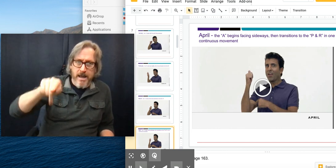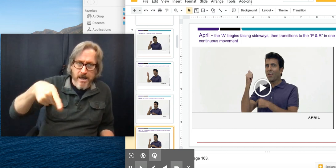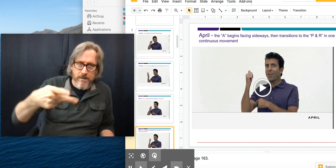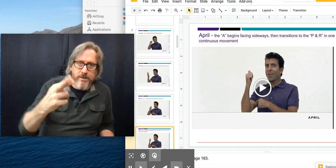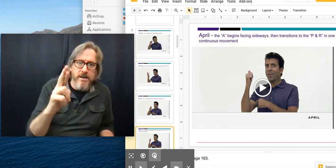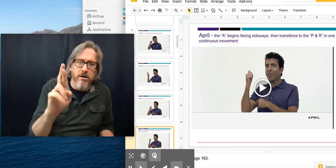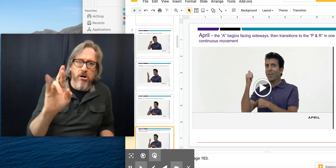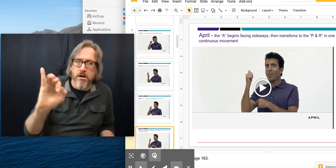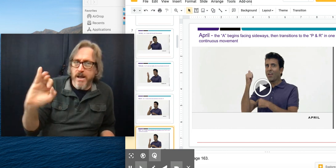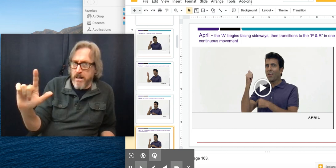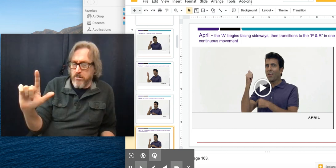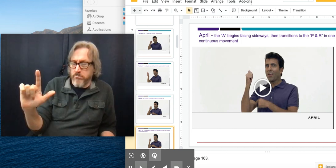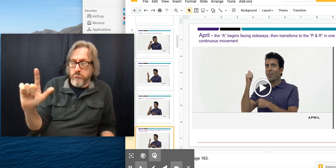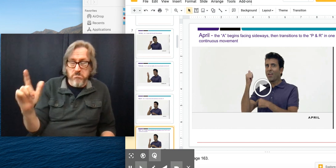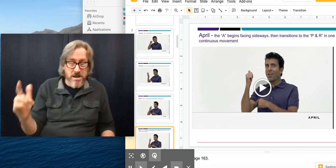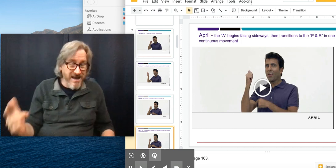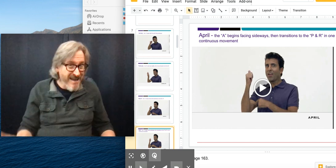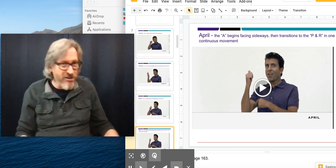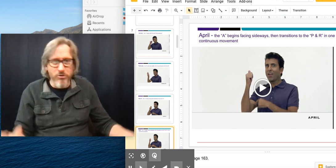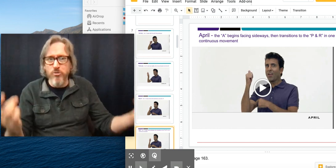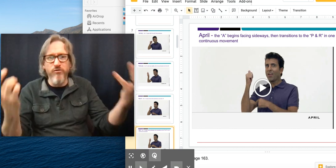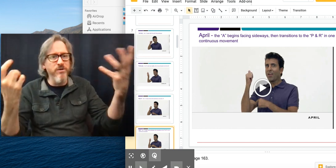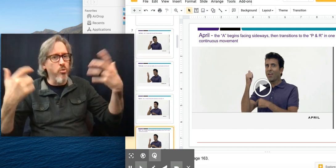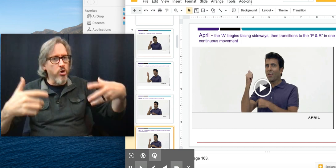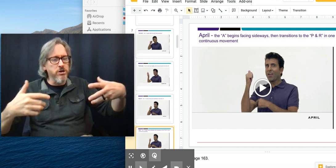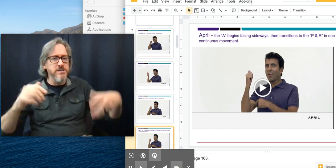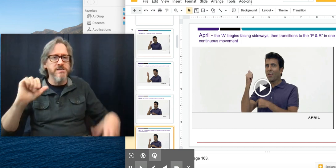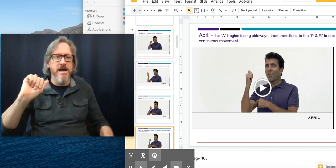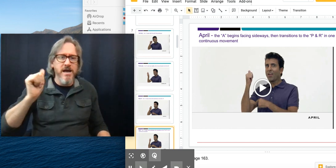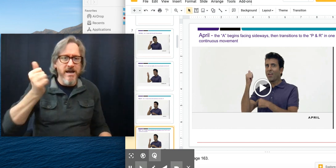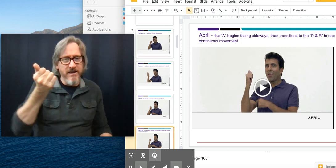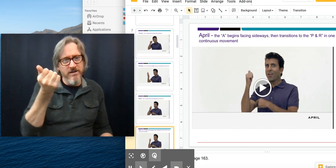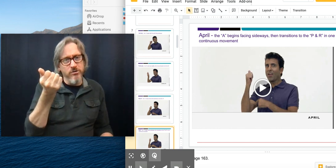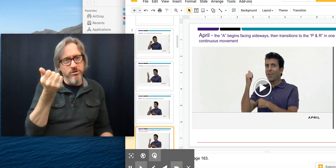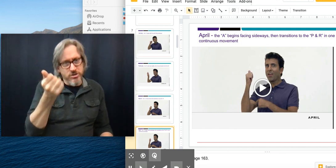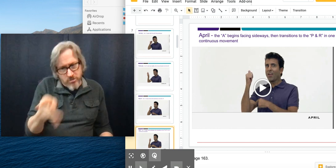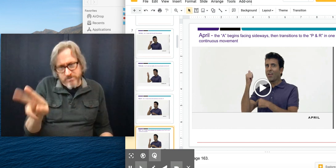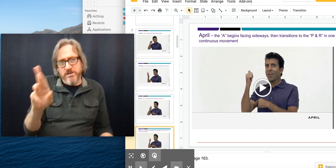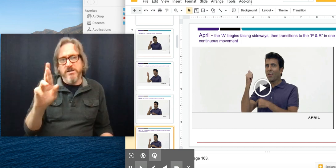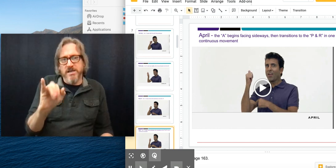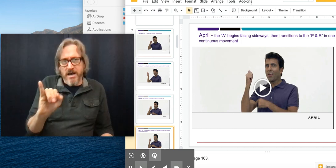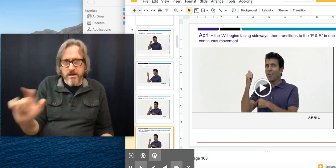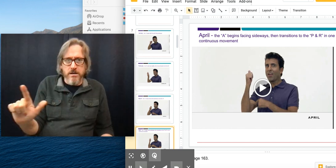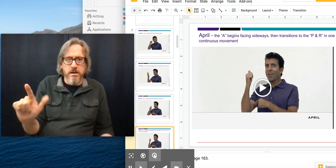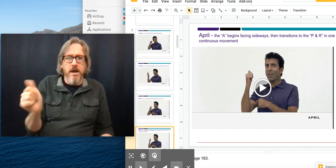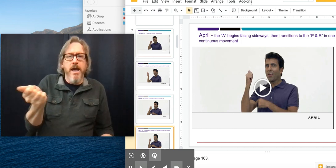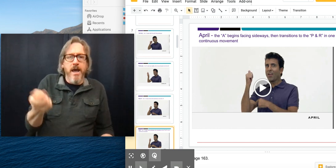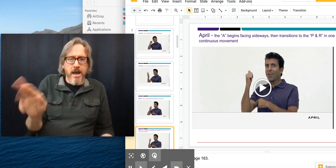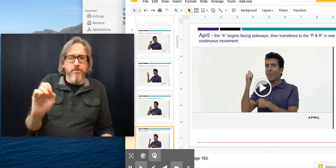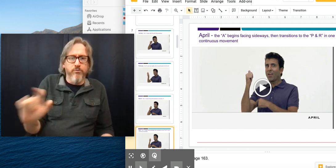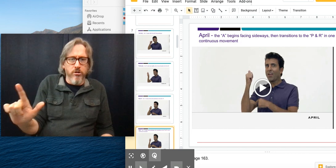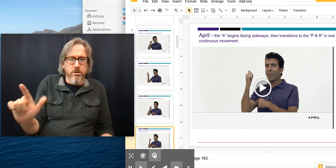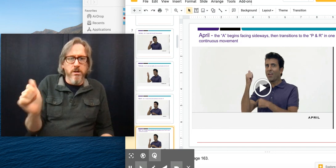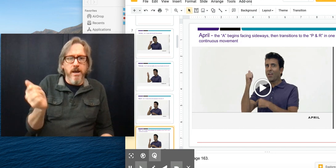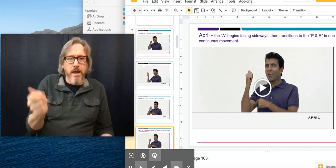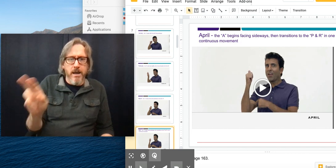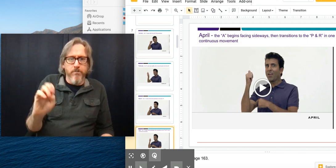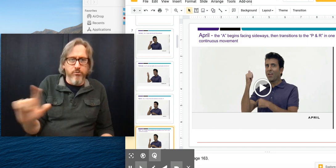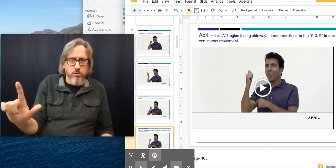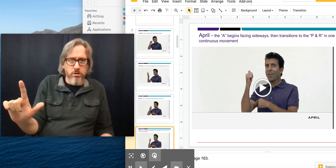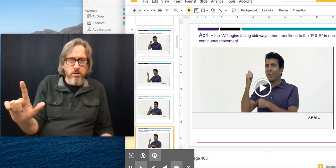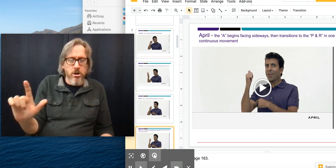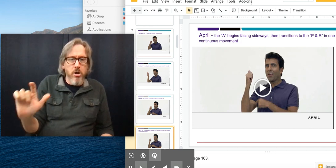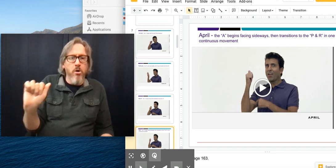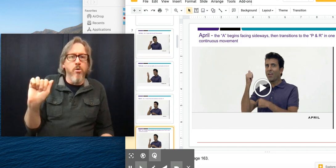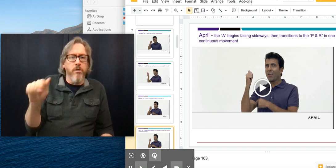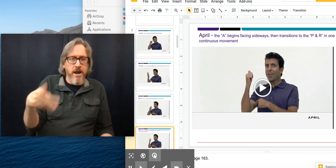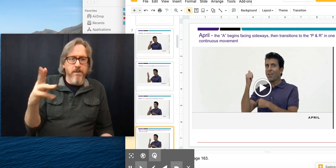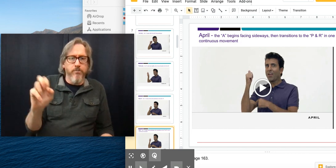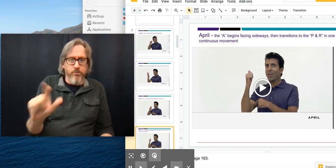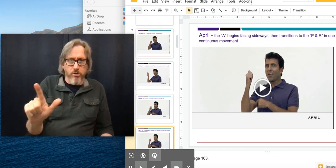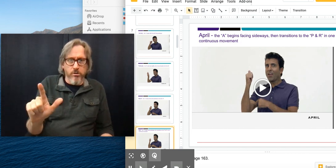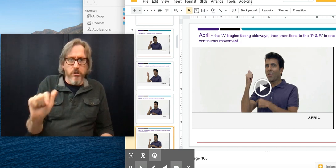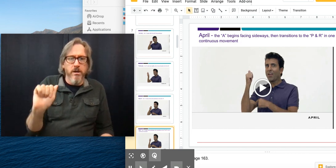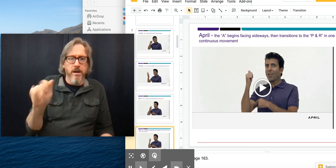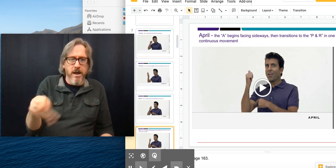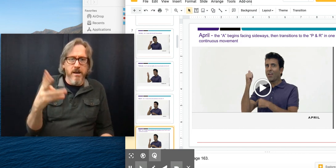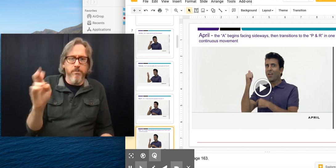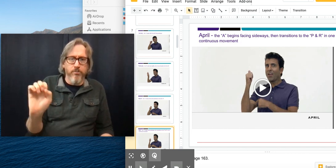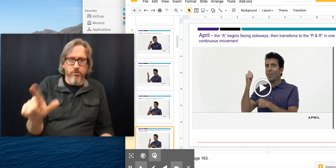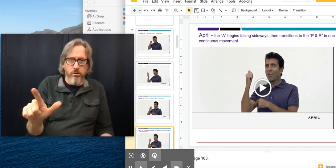a-p-r-i-l either movement works it either drops to the side April 8 Pro or April April